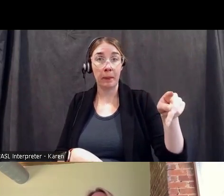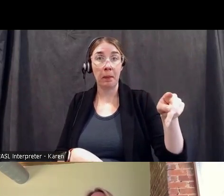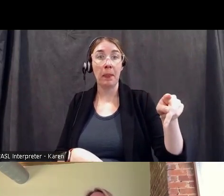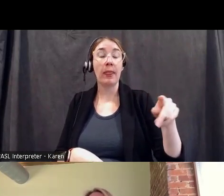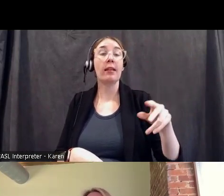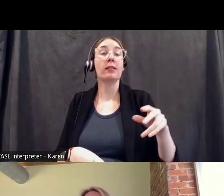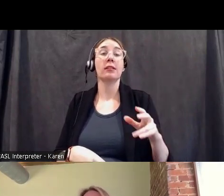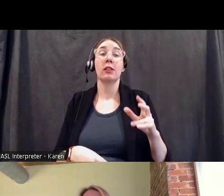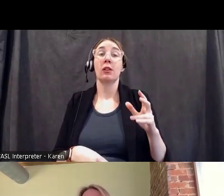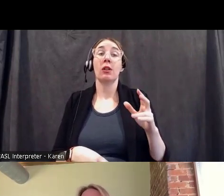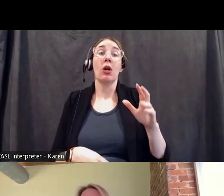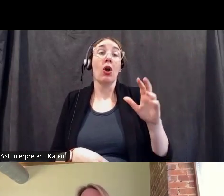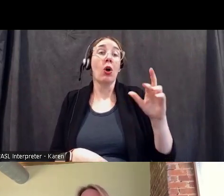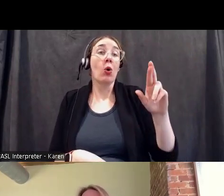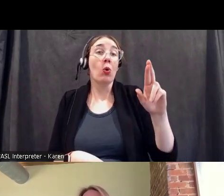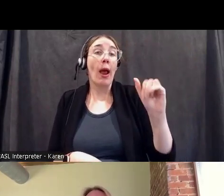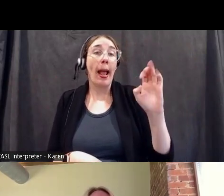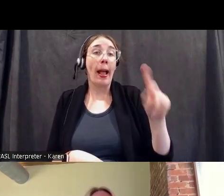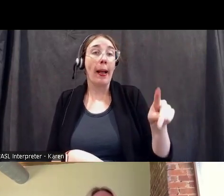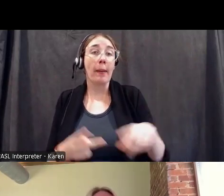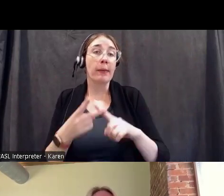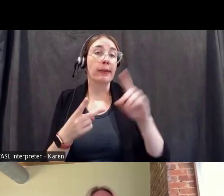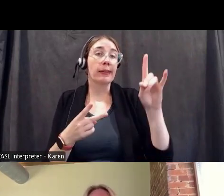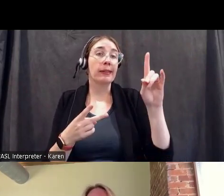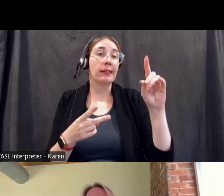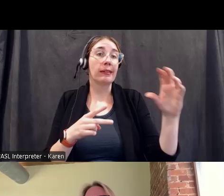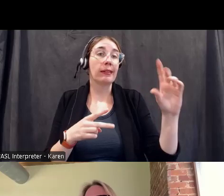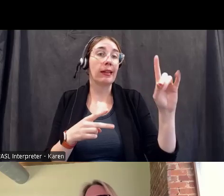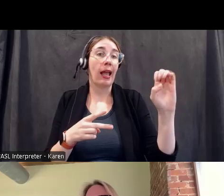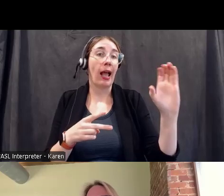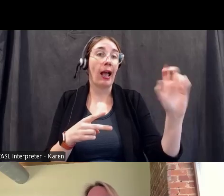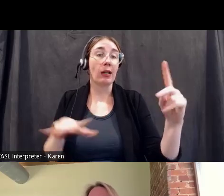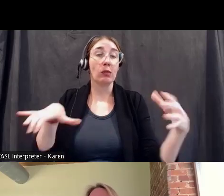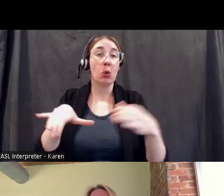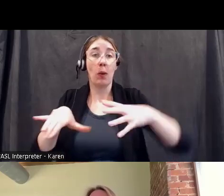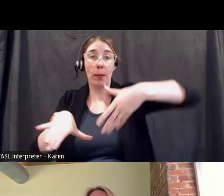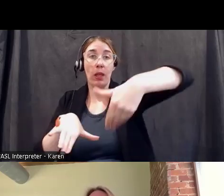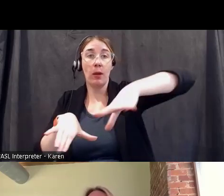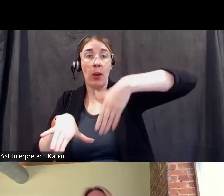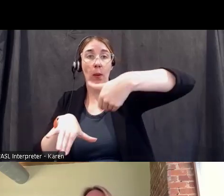or on a ramp to kind of help keep it from being slippery, so we do have that as a demonstration